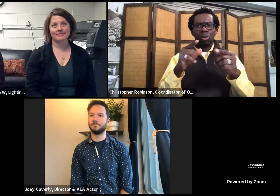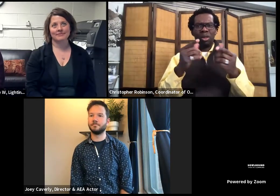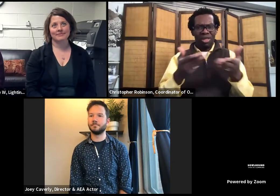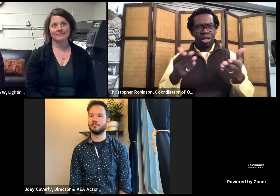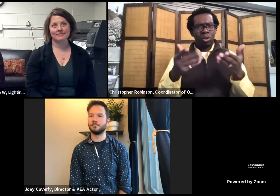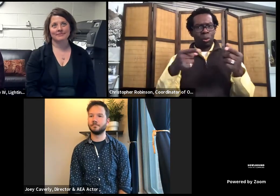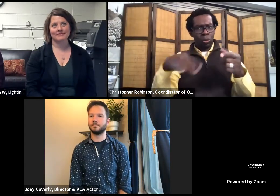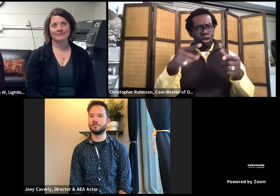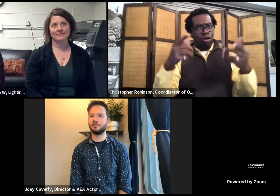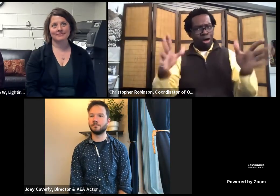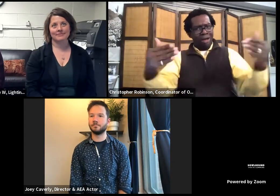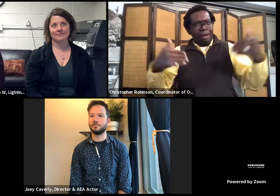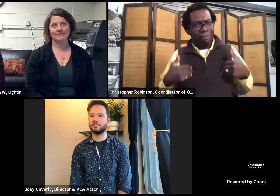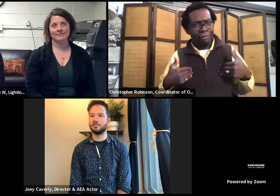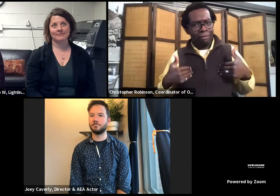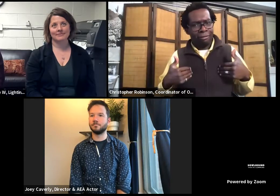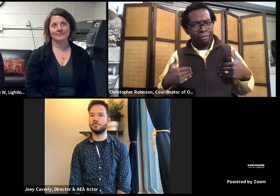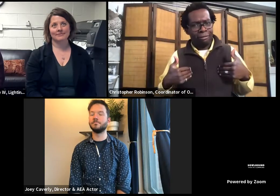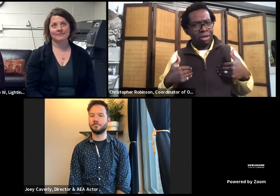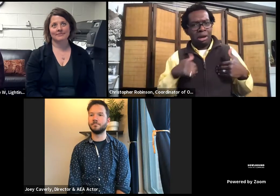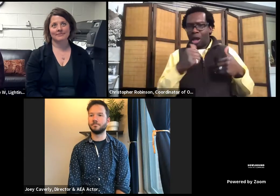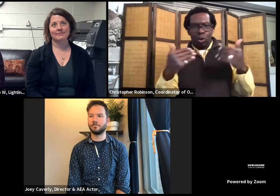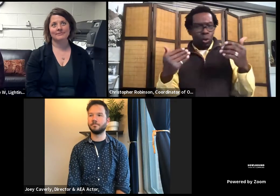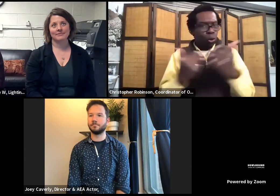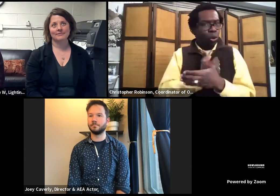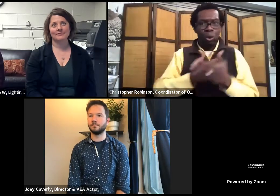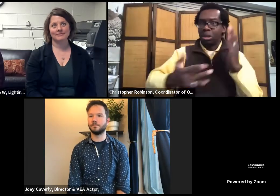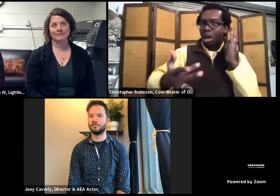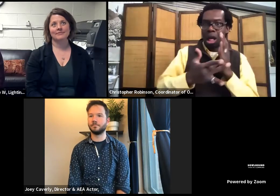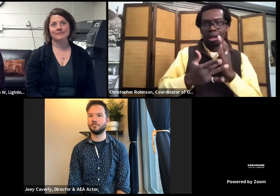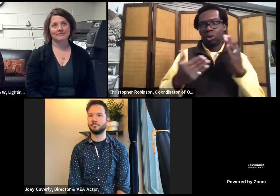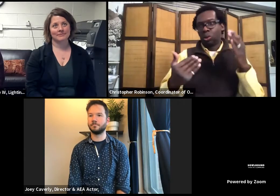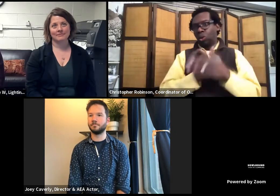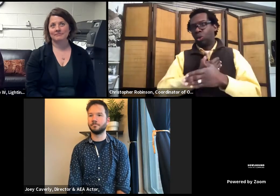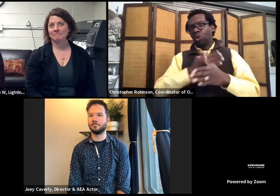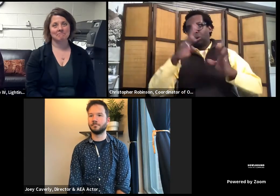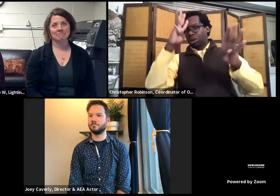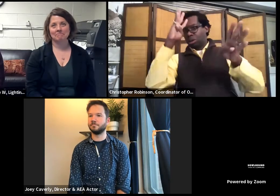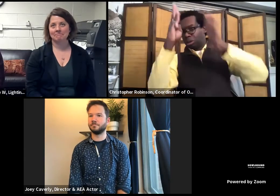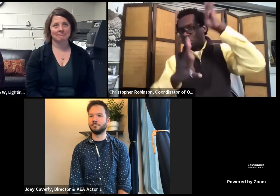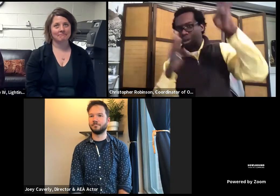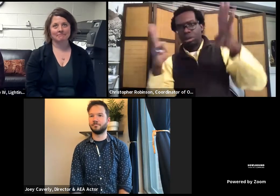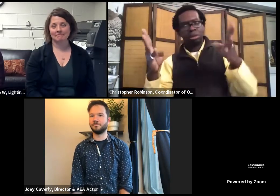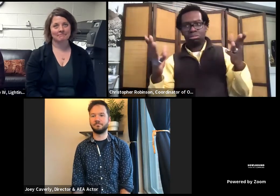related to things that we already have. We already have access to these things. It's not new technology we're adding to a theater.